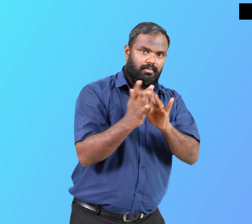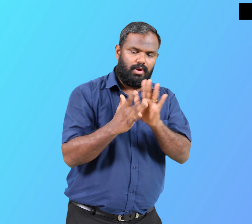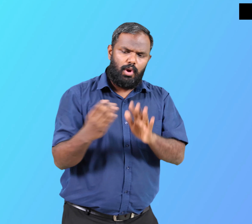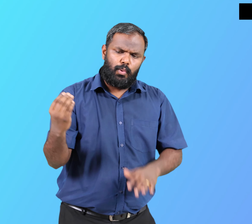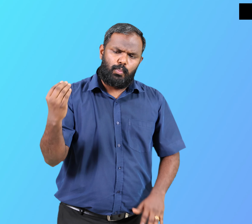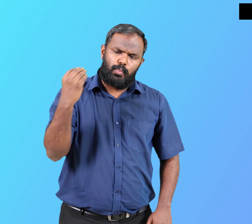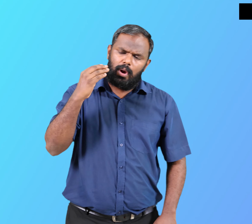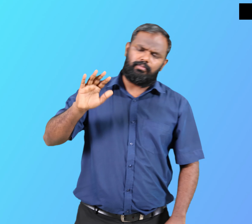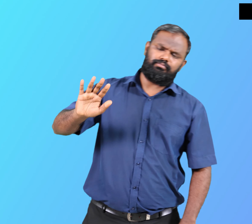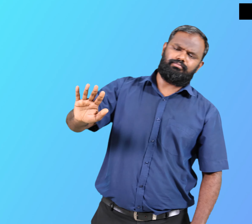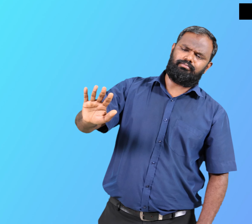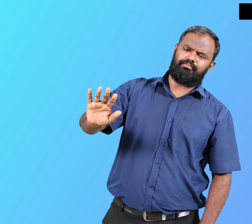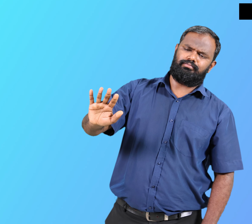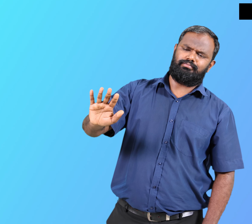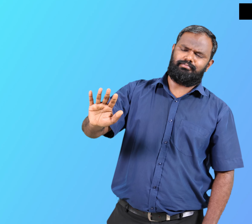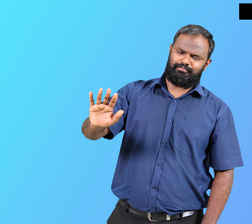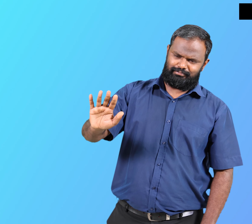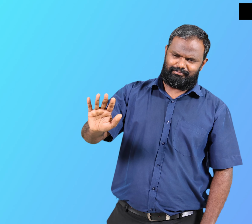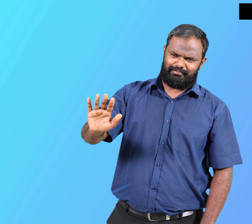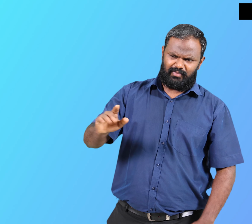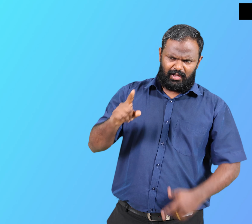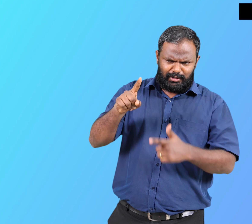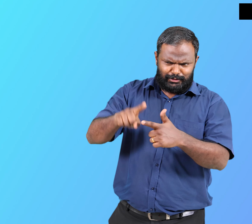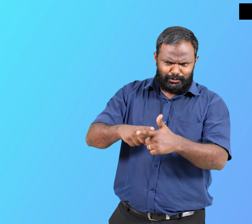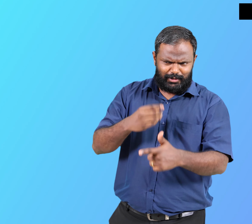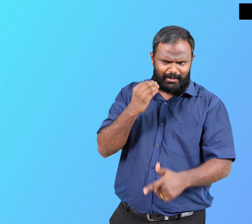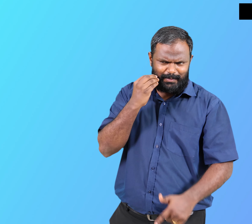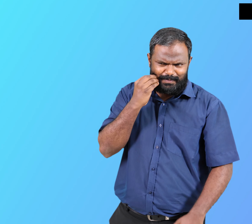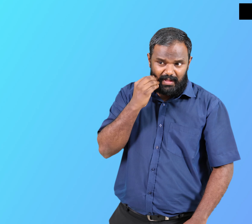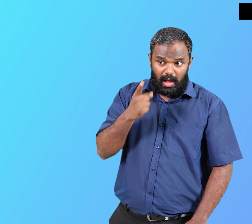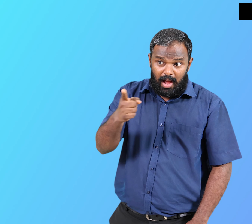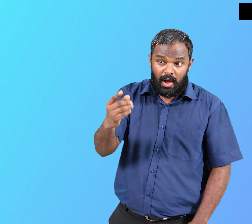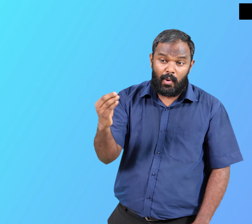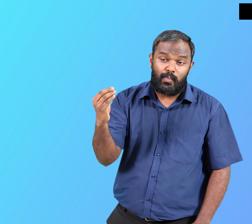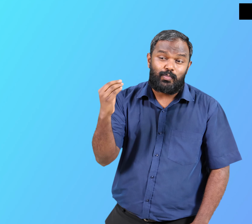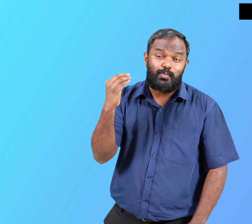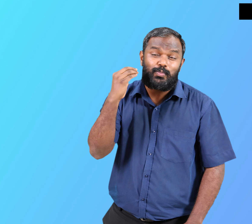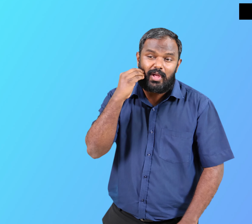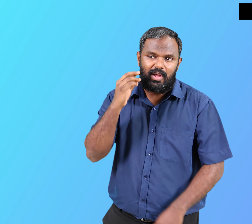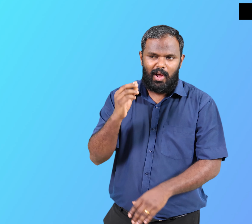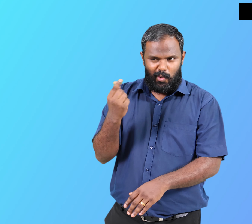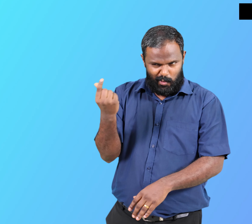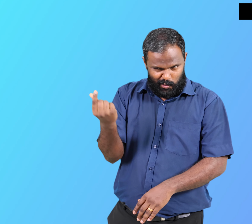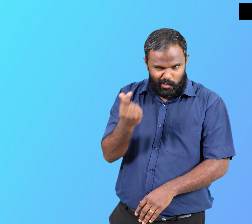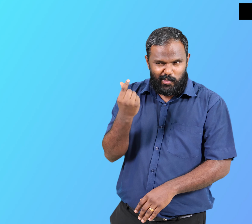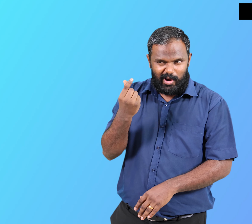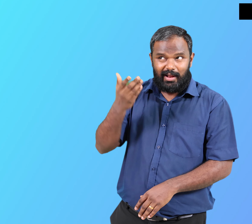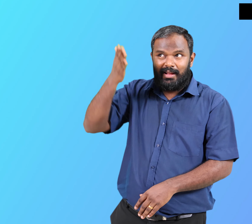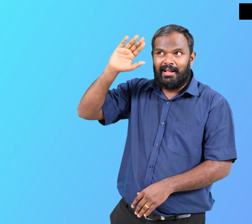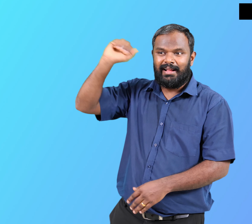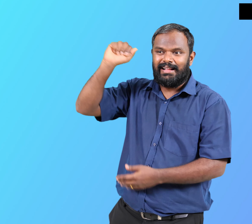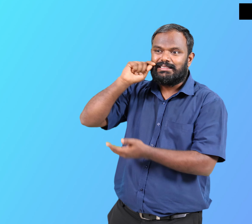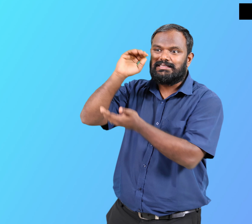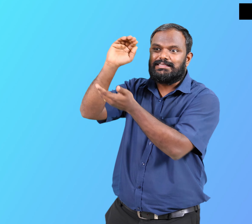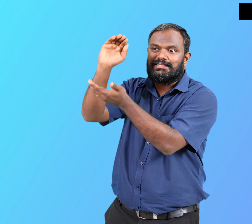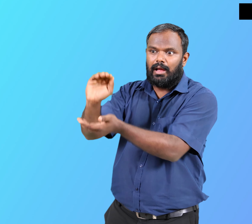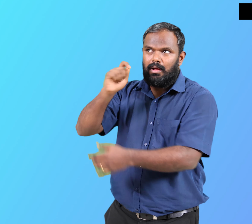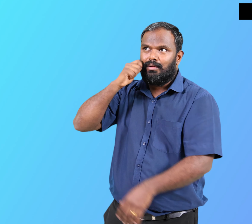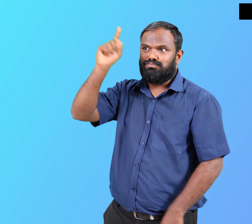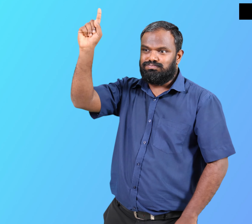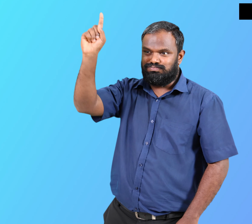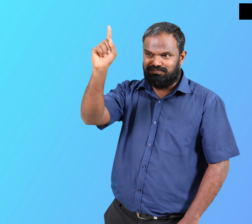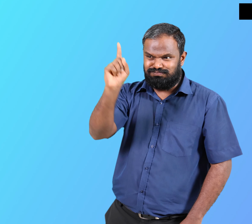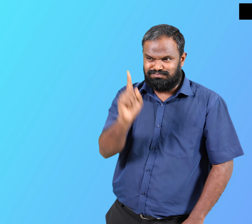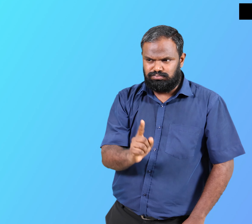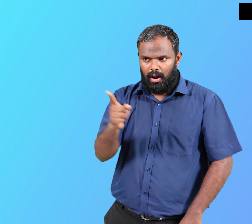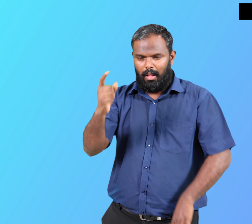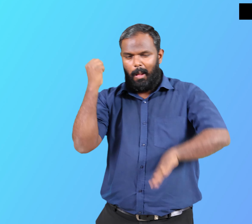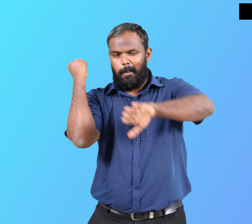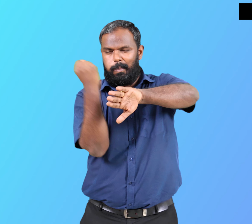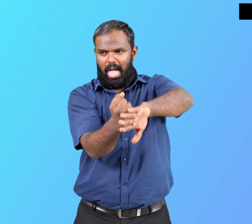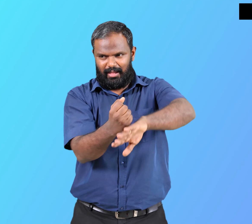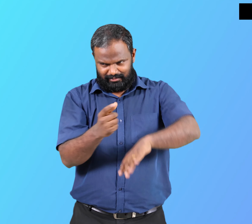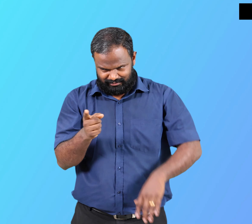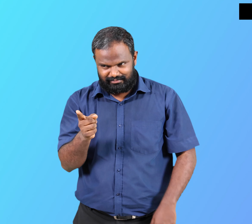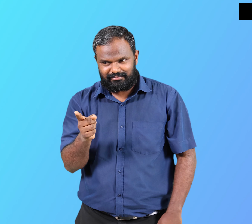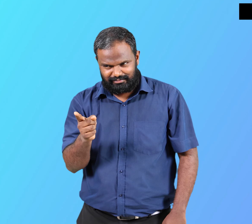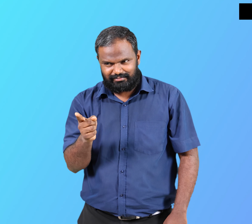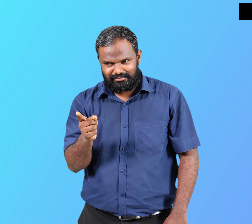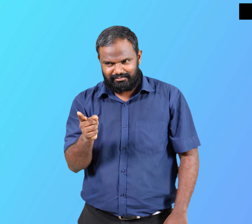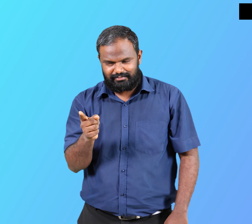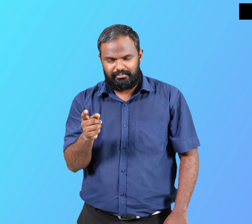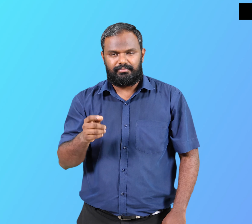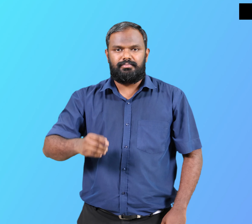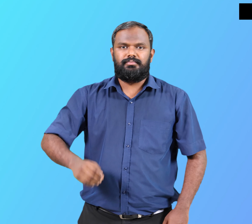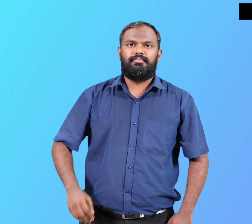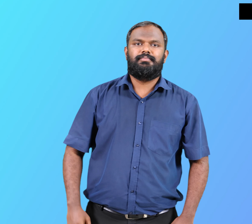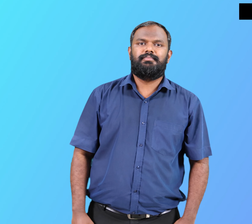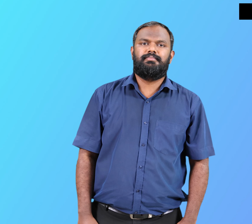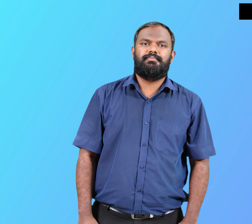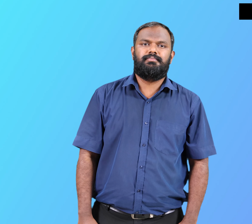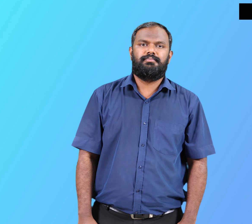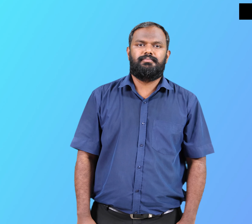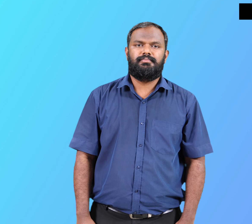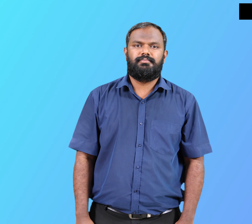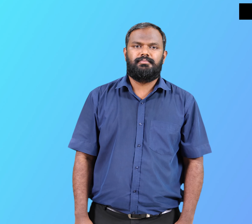But Jesus said to him, “Judas, are you using the kiss of friendship to hand over the Son of Man to his enemies?”